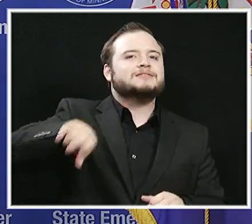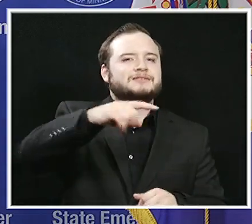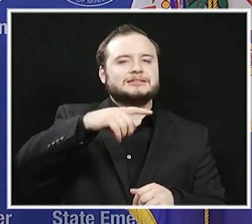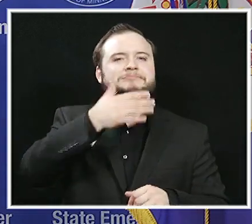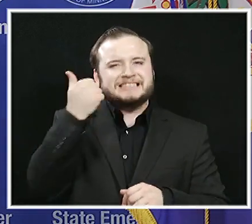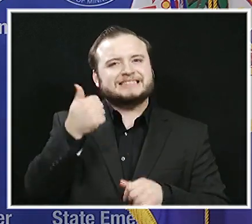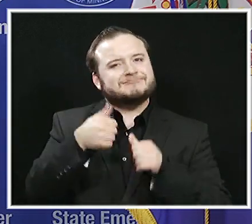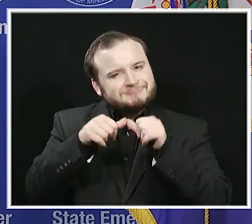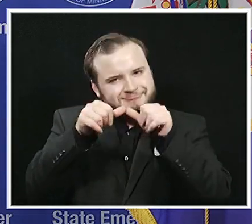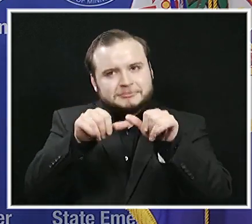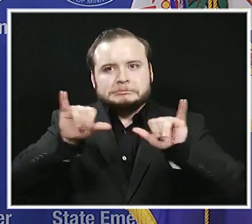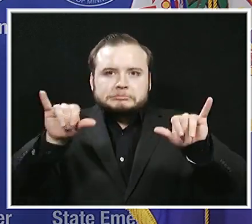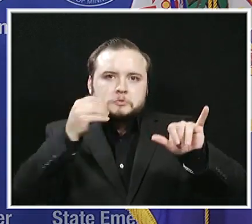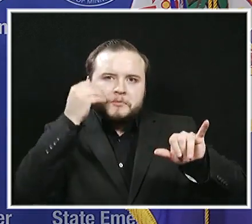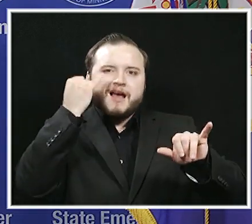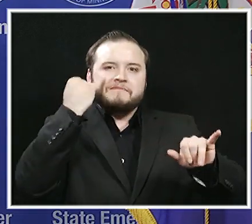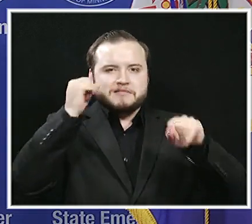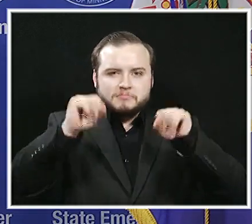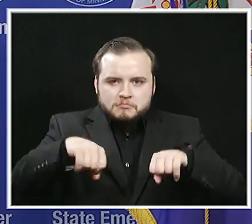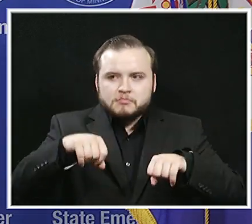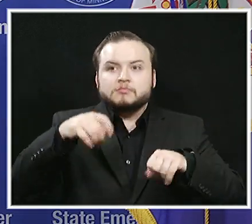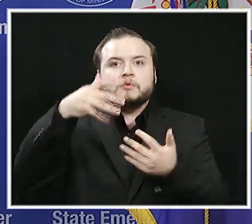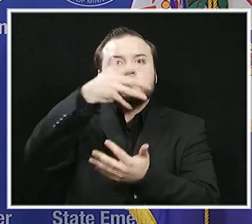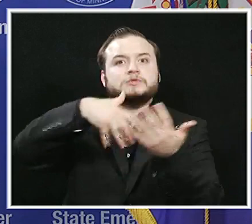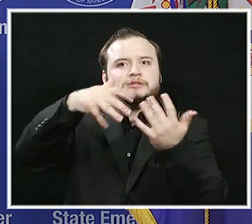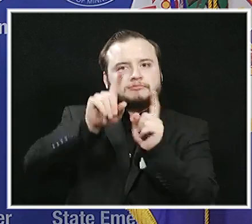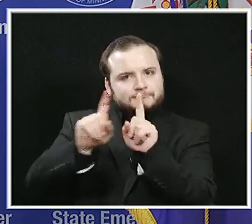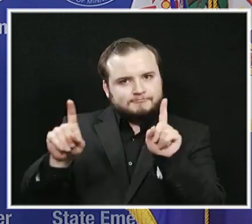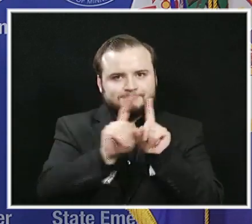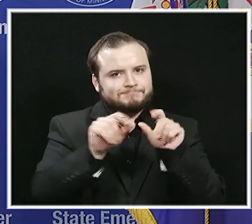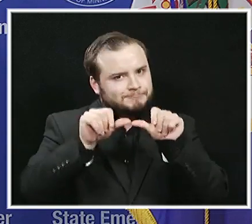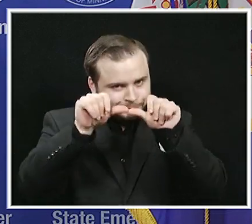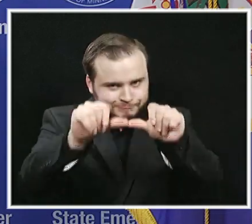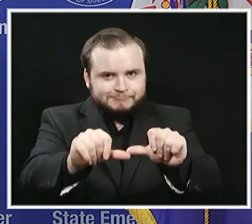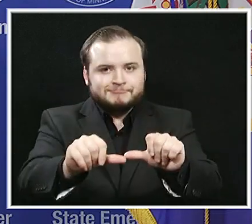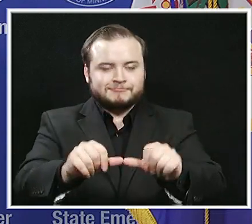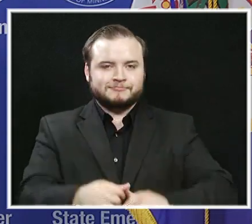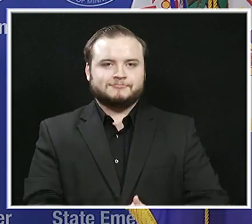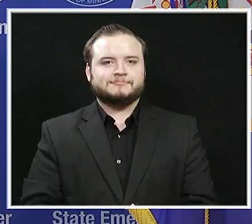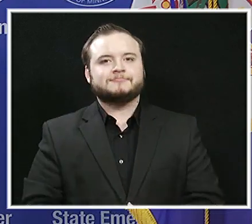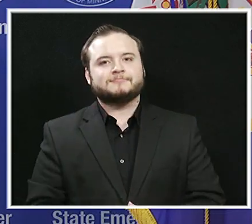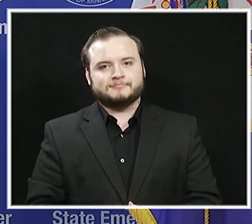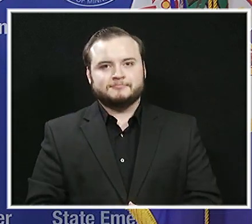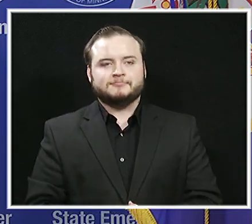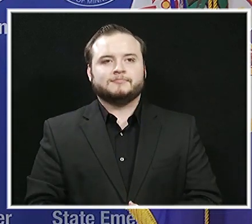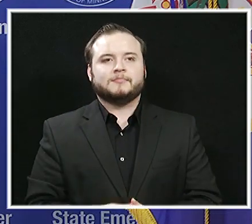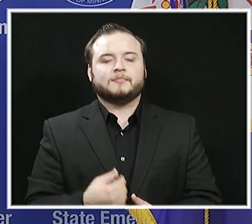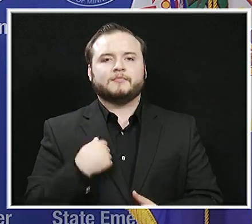were not a stay at home order, that is the thing to do because that is the surest way to get beyond this and get things back to the way we want them to be.